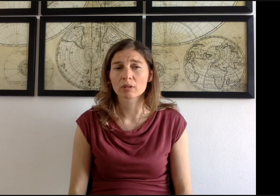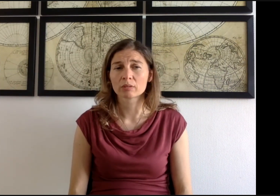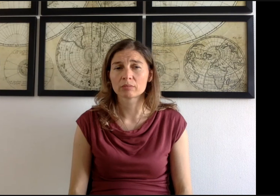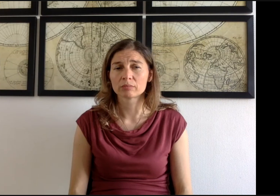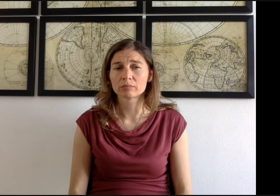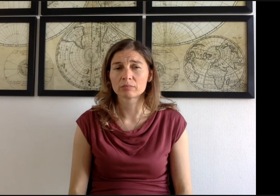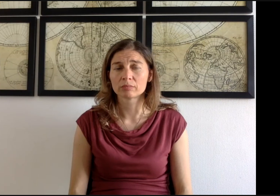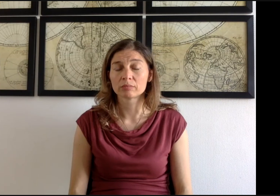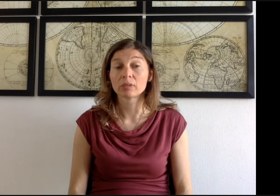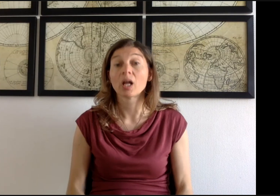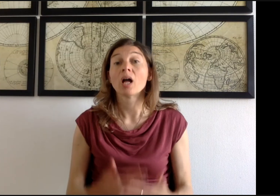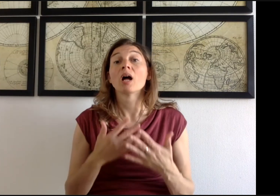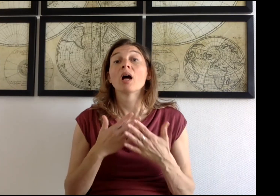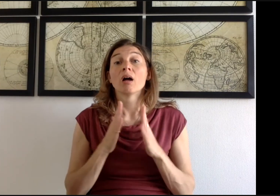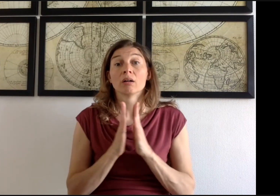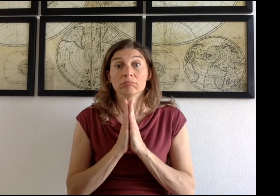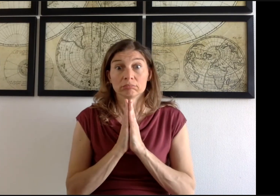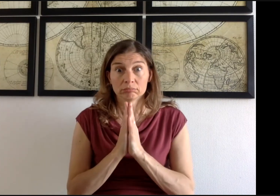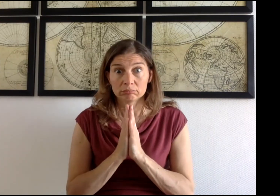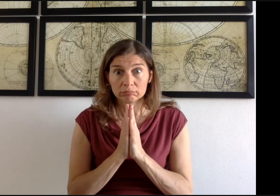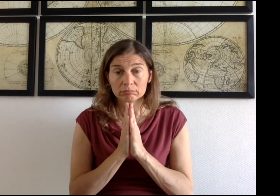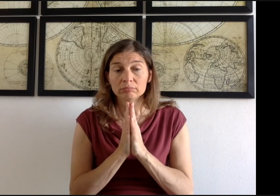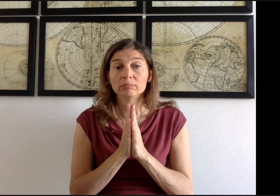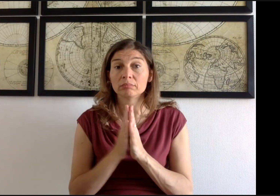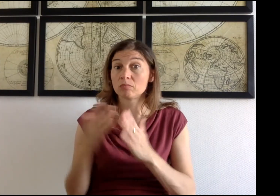Fortunately, to the date, we have no information